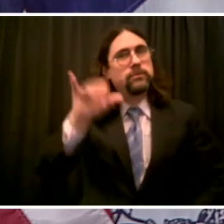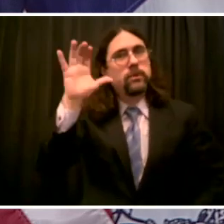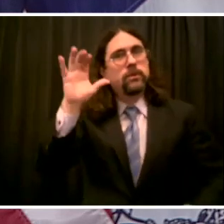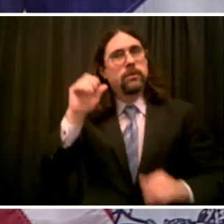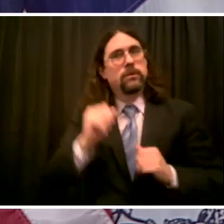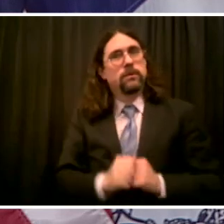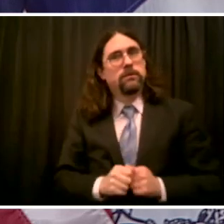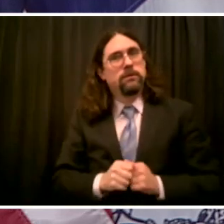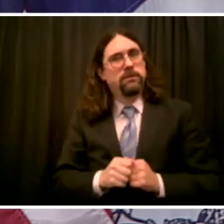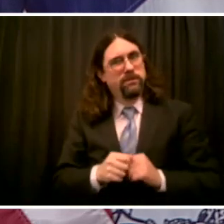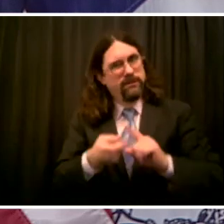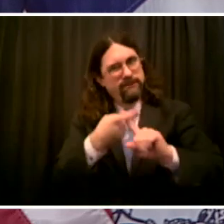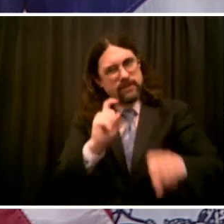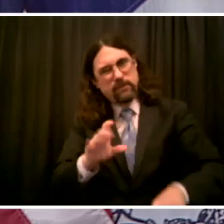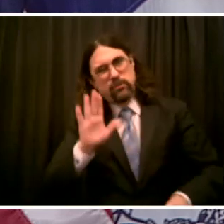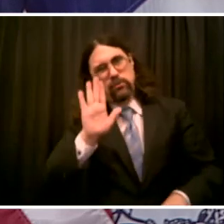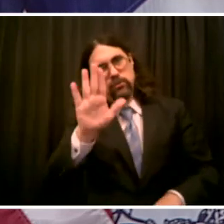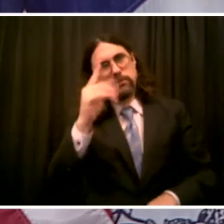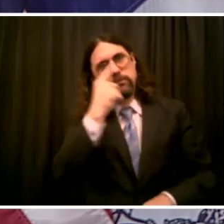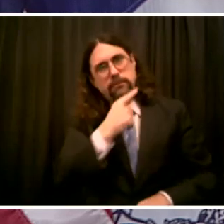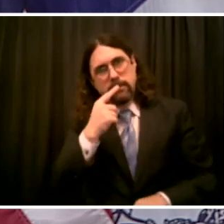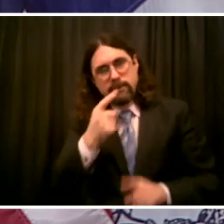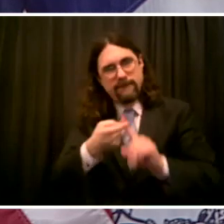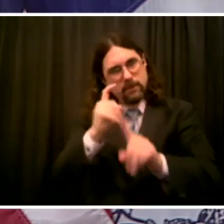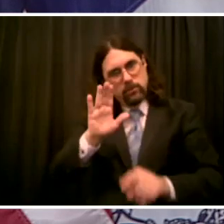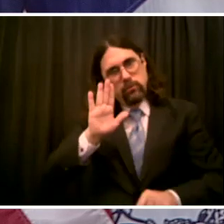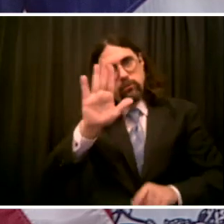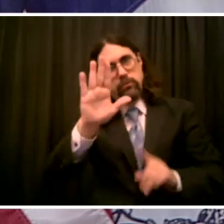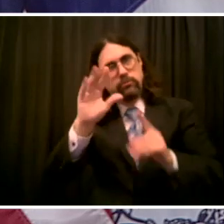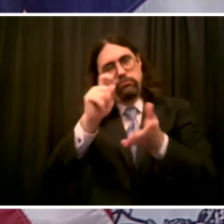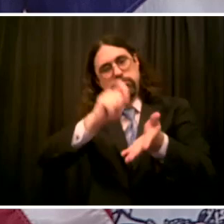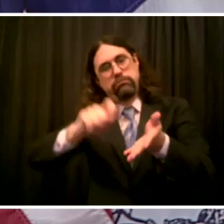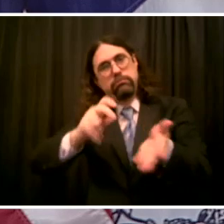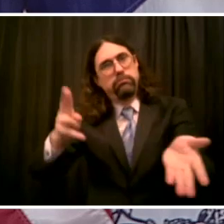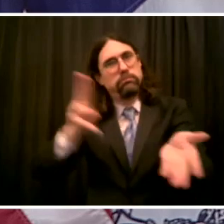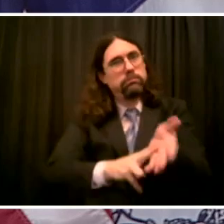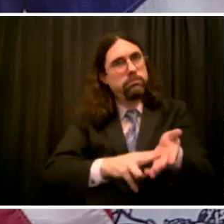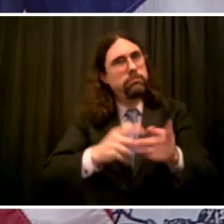COUNTRY FORWARD. IT'S IN YOUR HAND